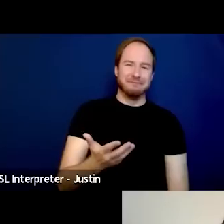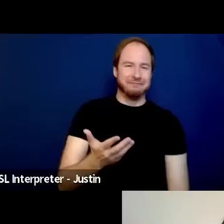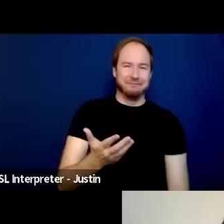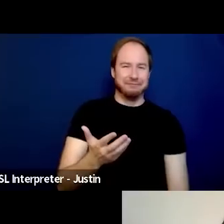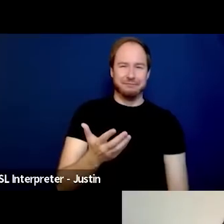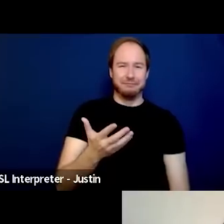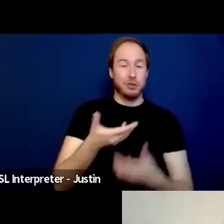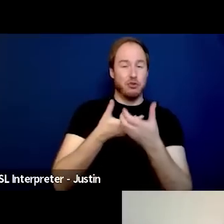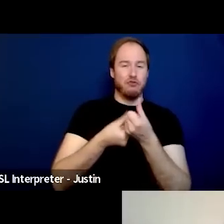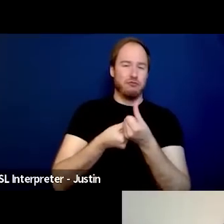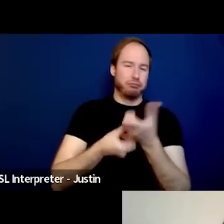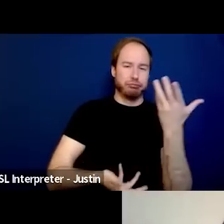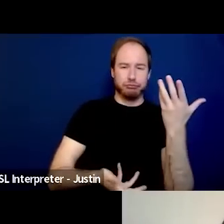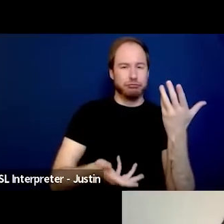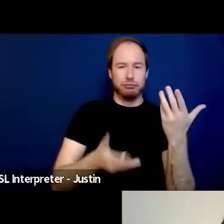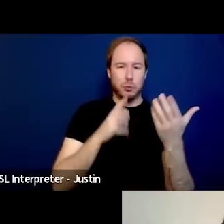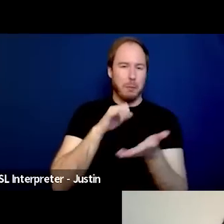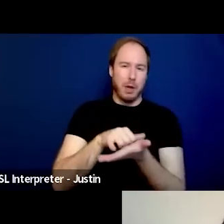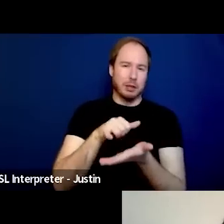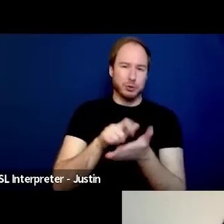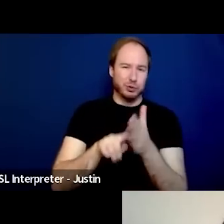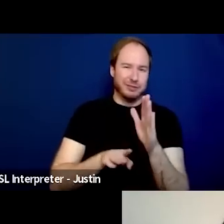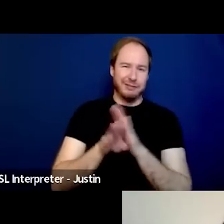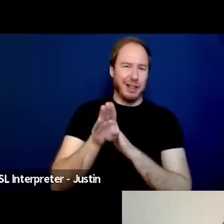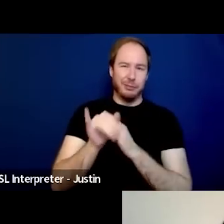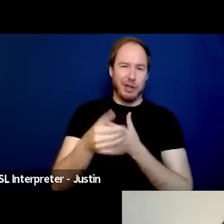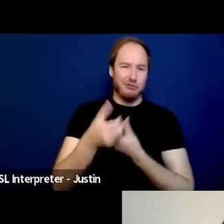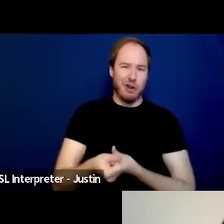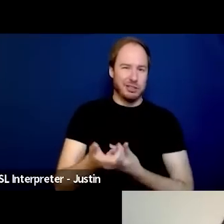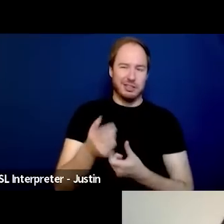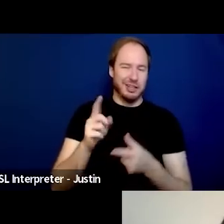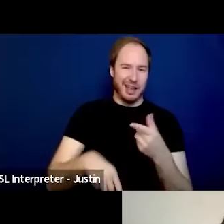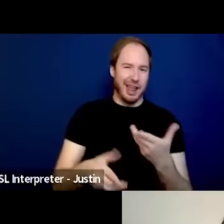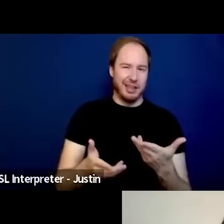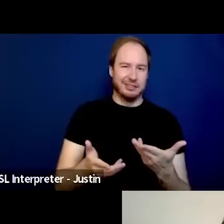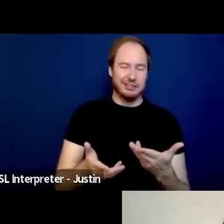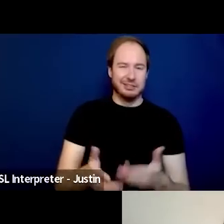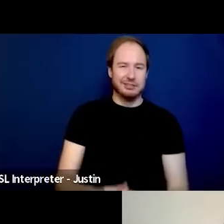it is going to be almost impossible to establish a trusting space for moving forward.